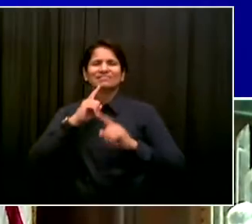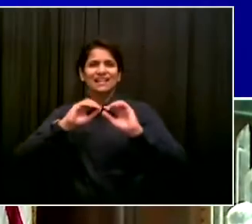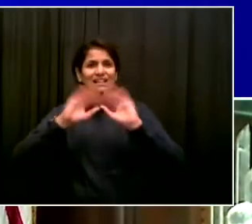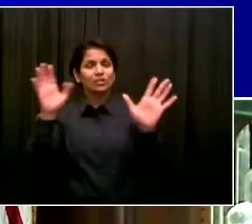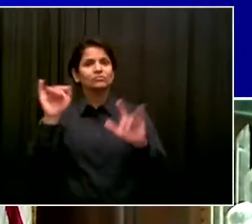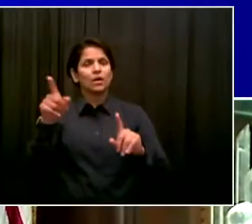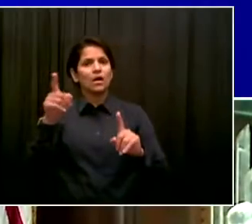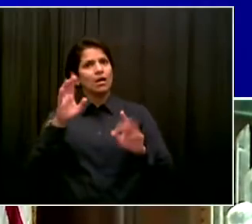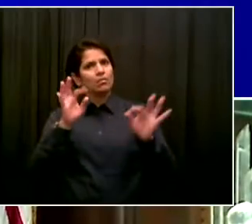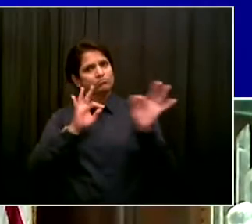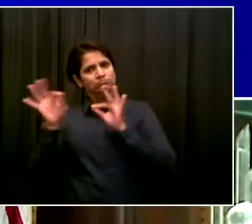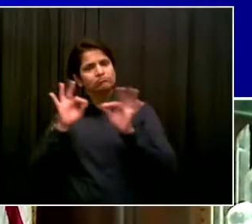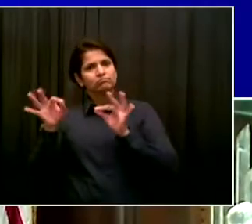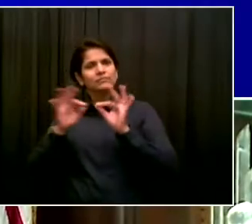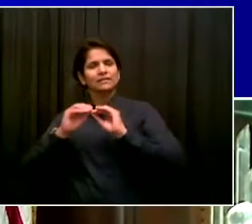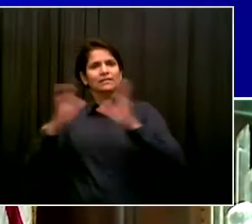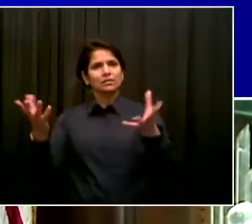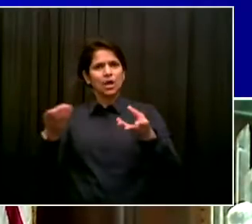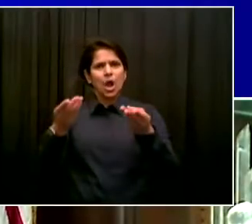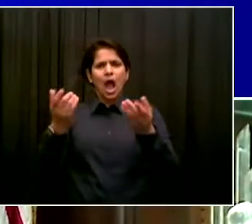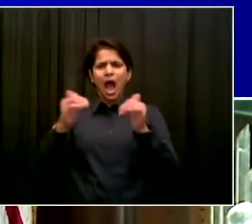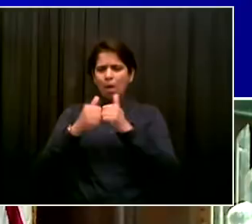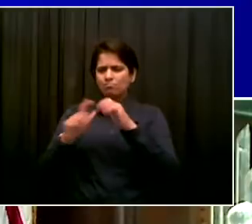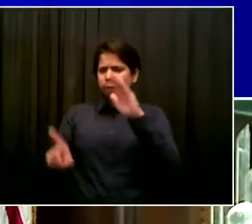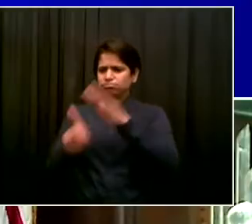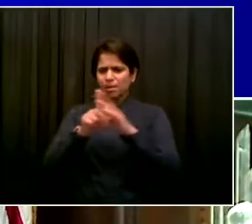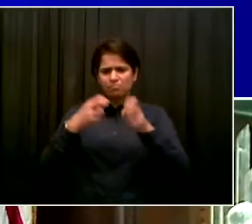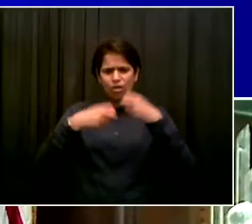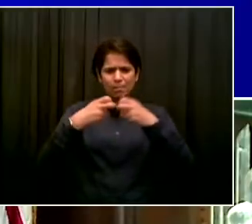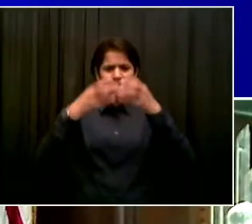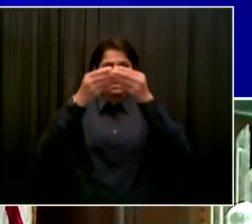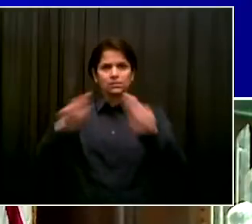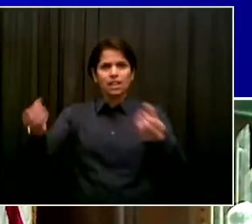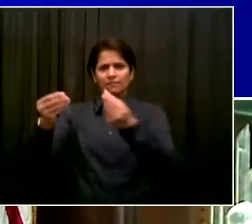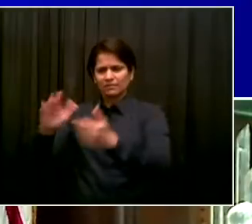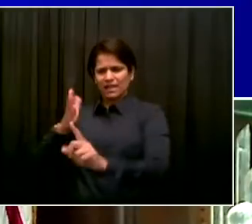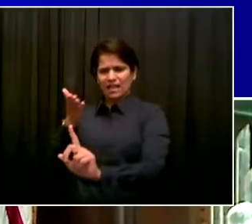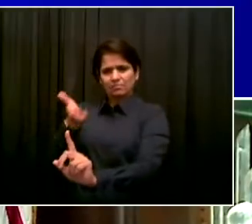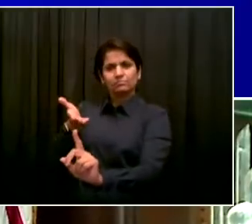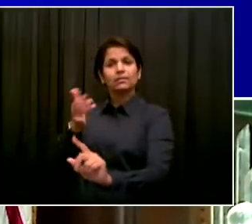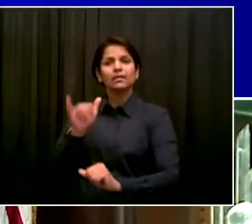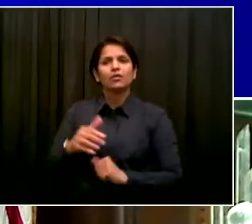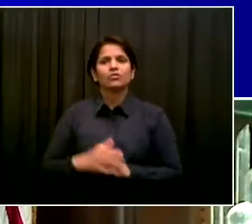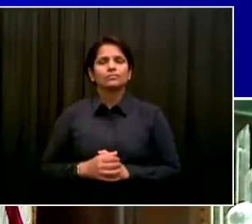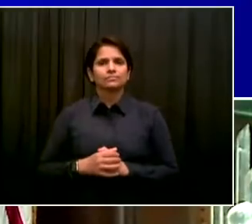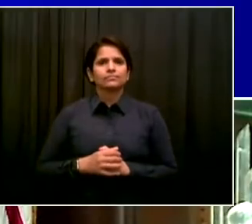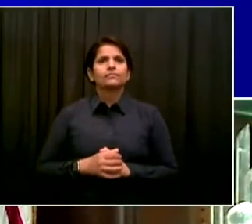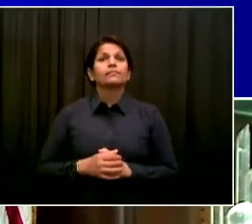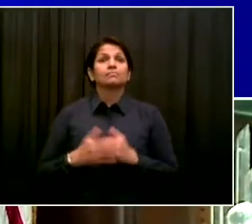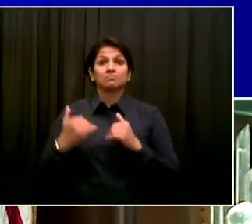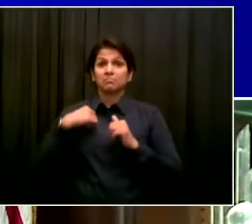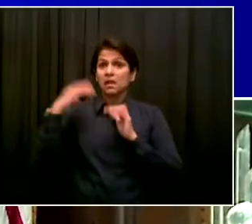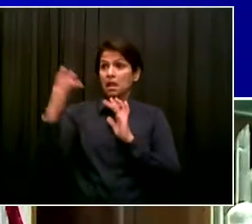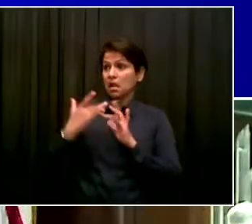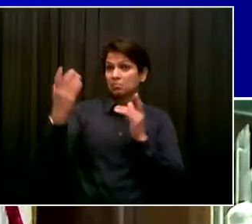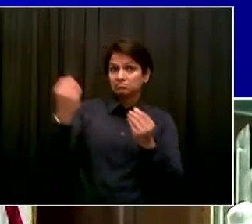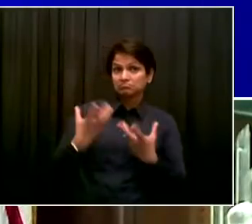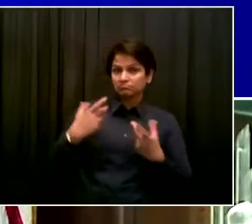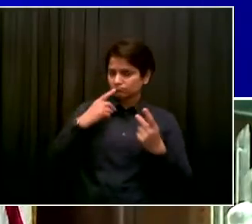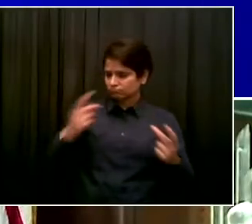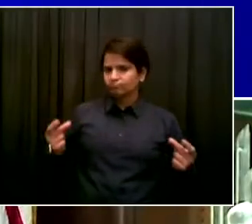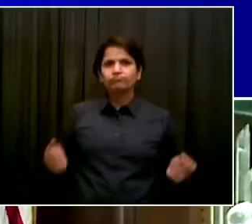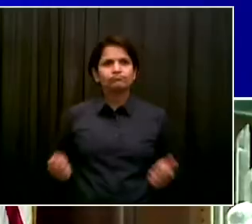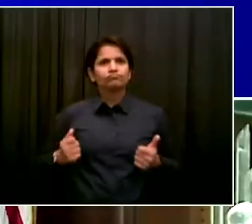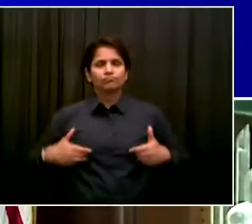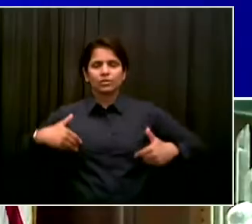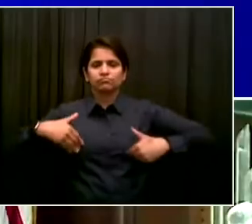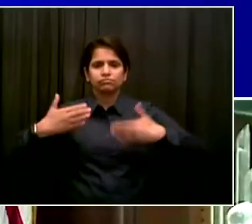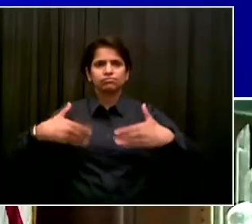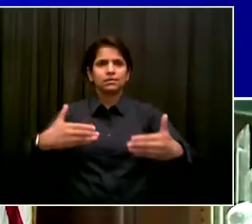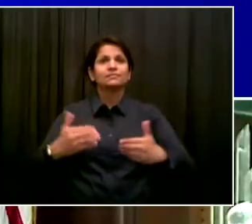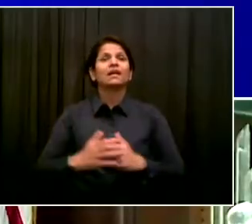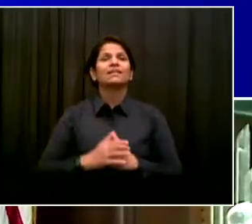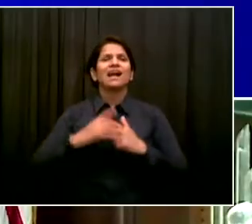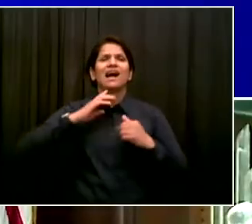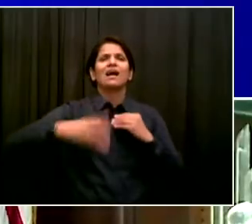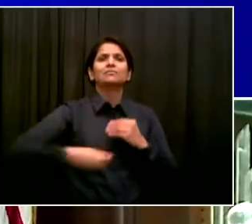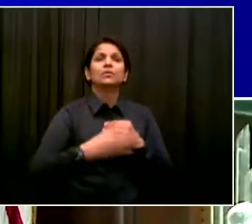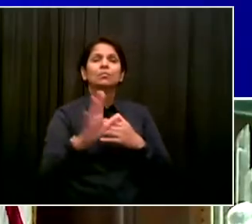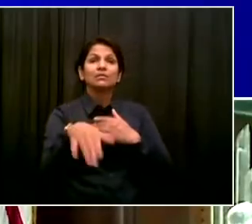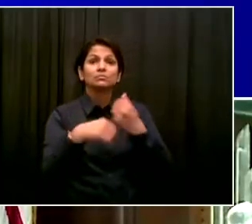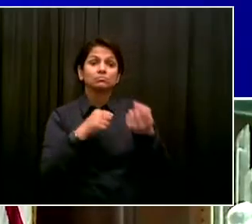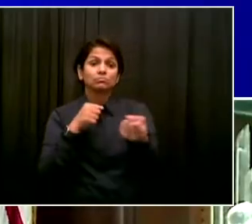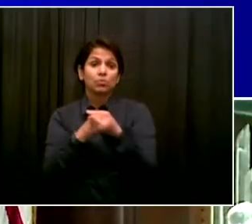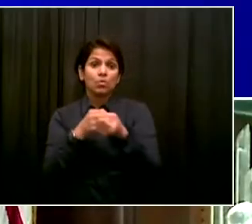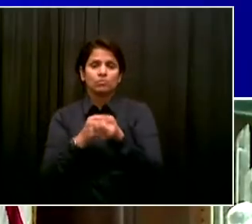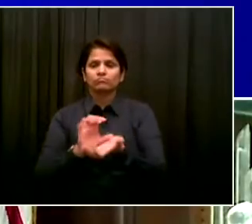HOUSES.